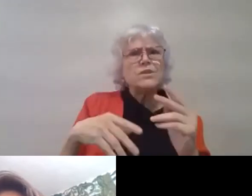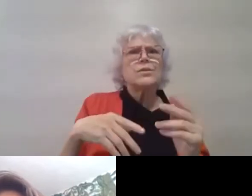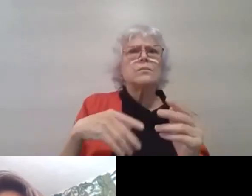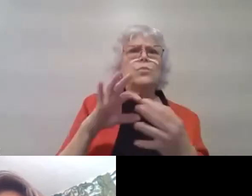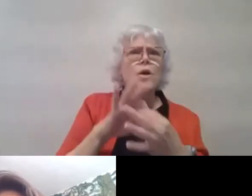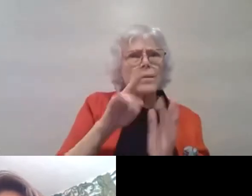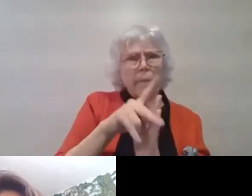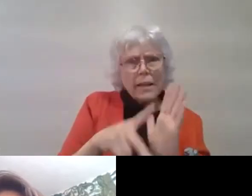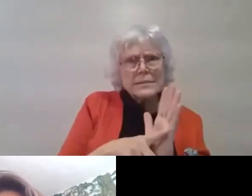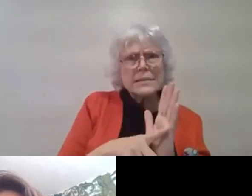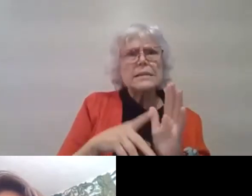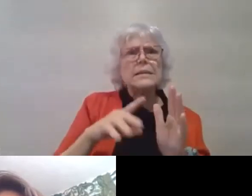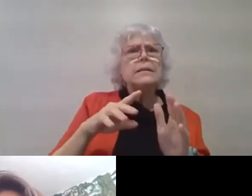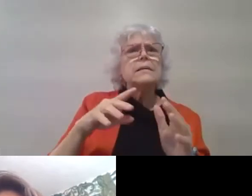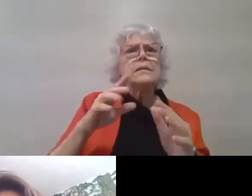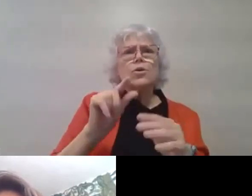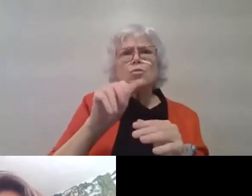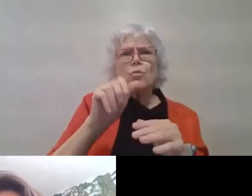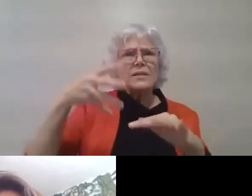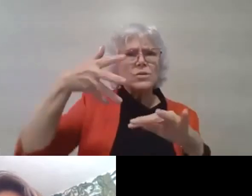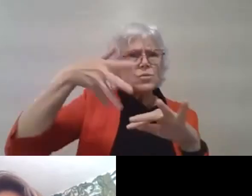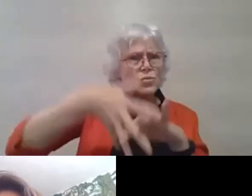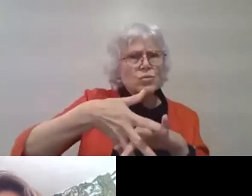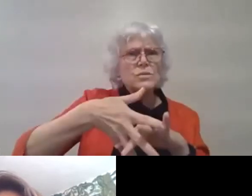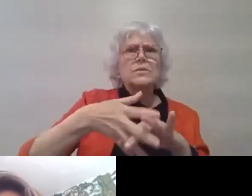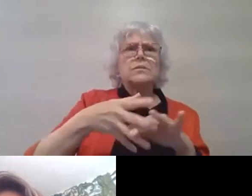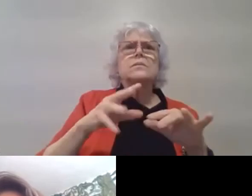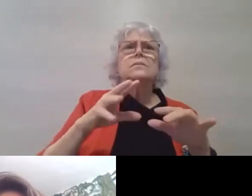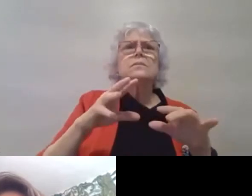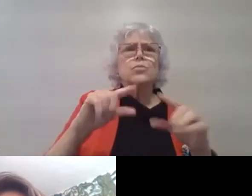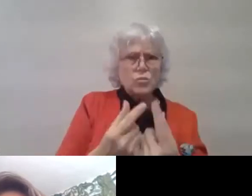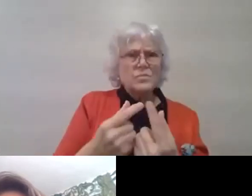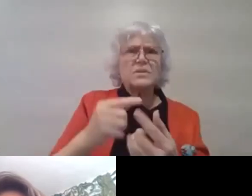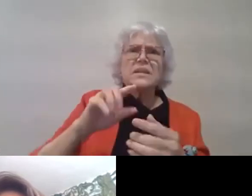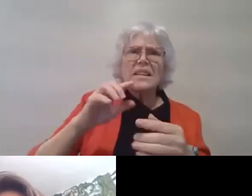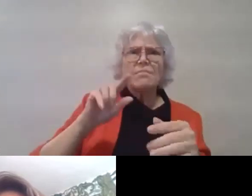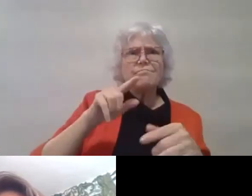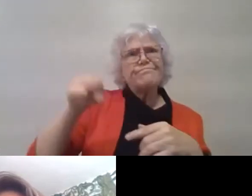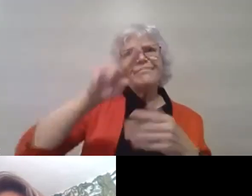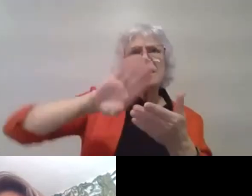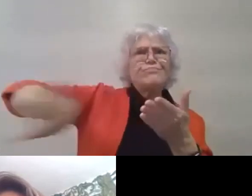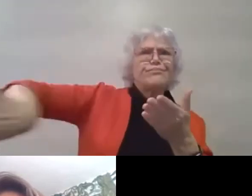us out of grassroots spaces. By doing this, that means the harm we are doing to